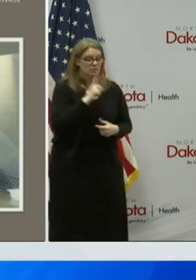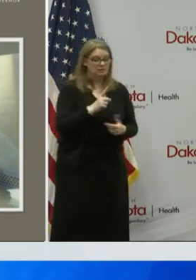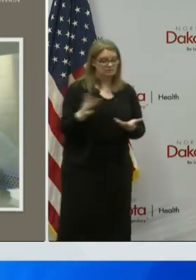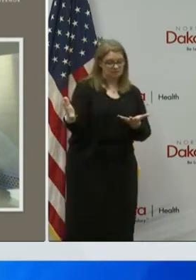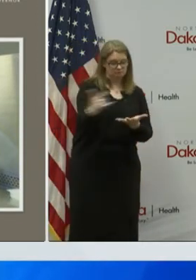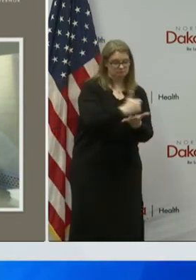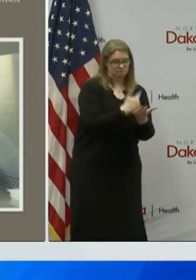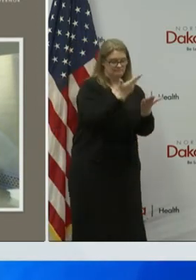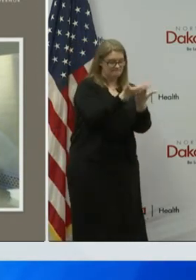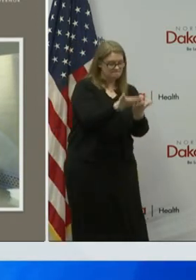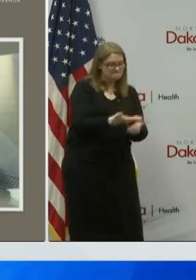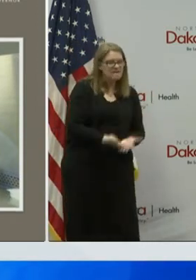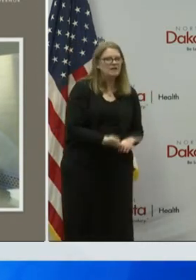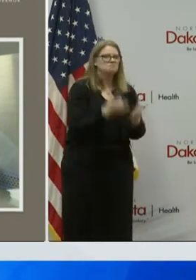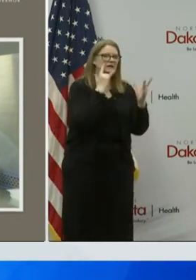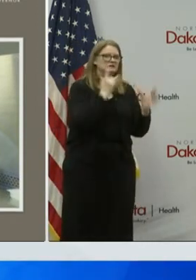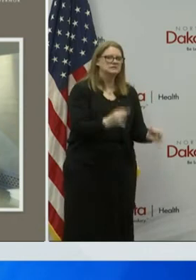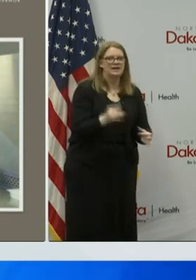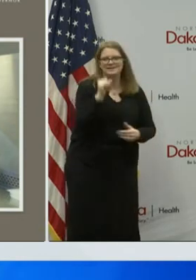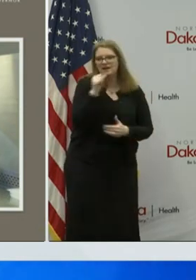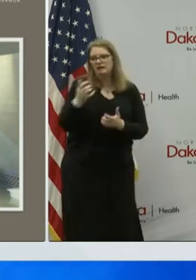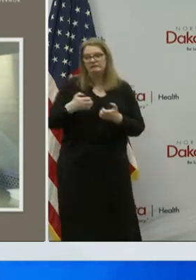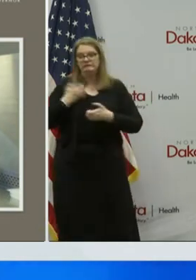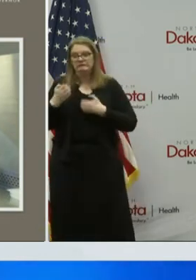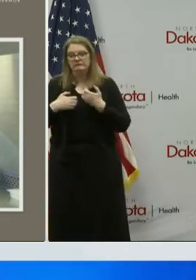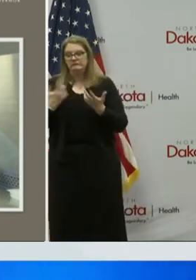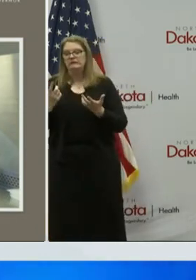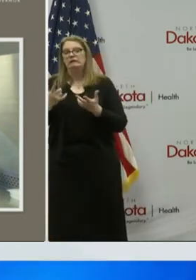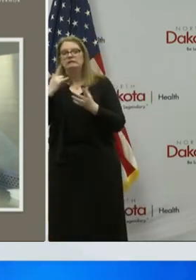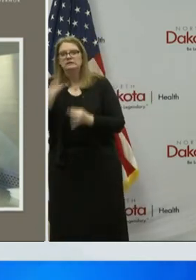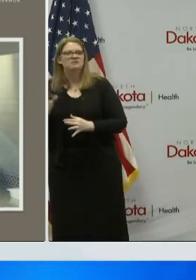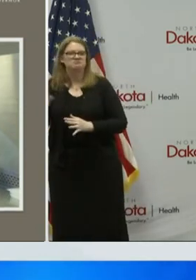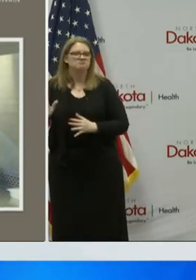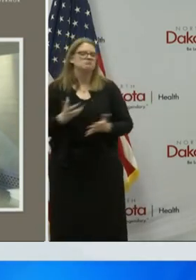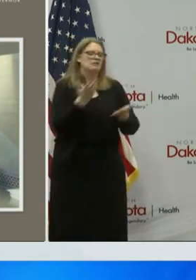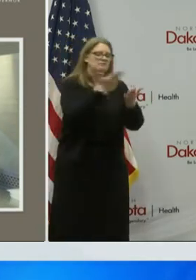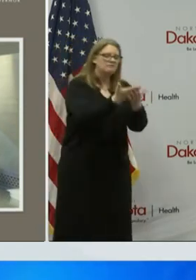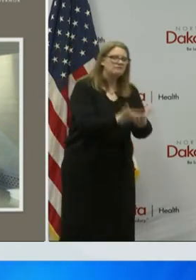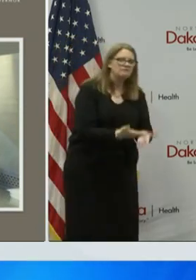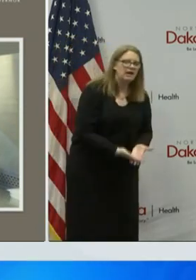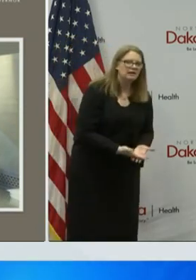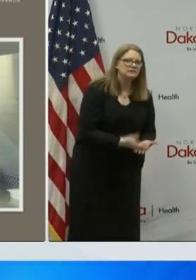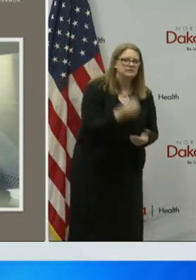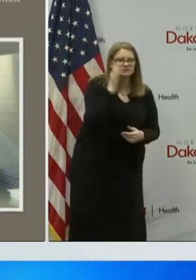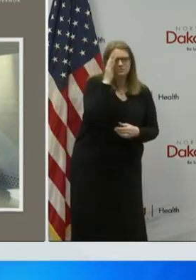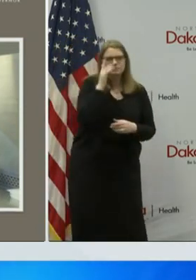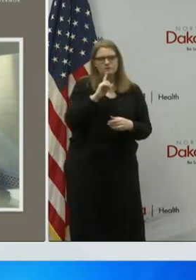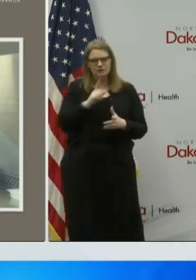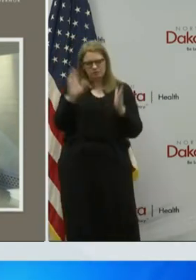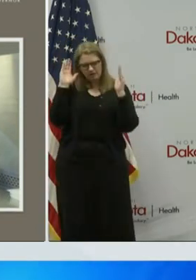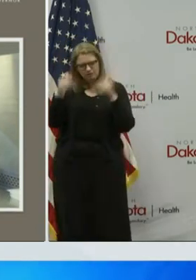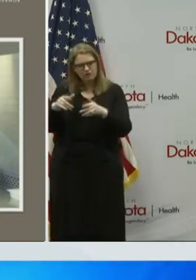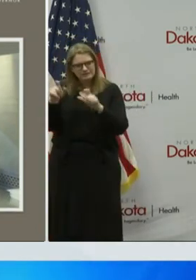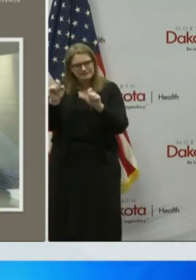TRACING PROGRAM. AND MAKE DECISIONS OUT OF FACT. NORTH DAKOTA IS A STRONG TESTING